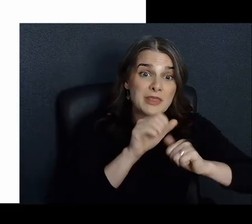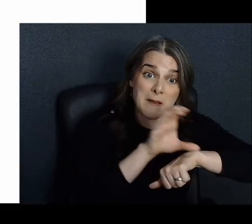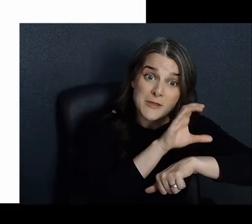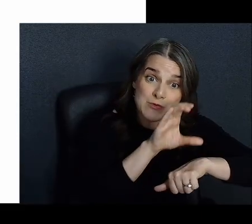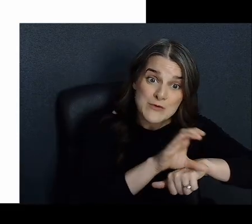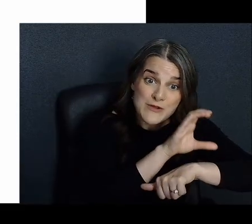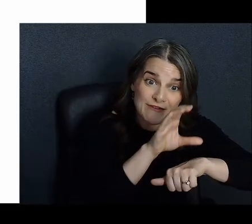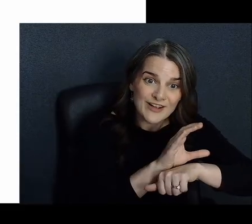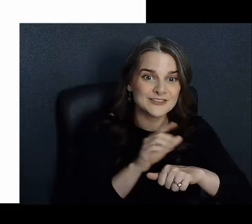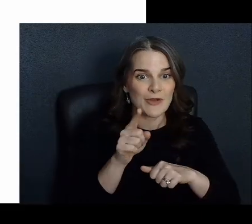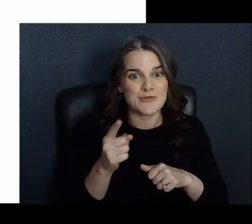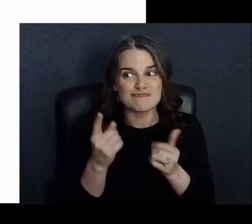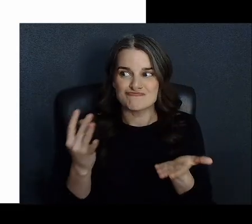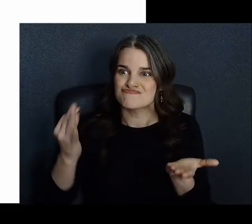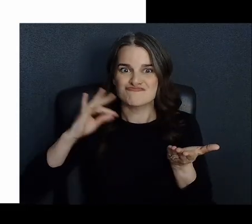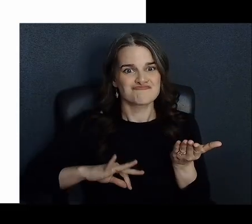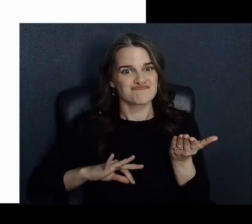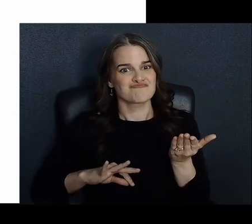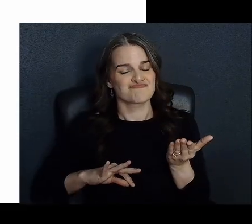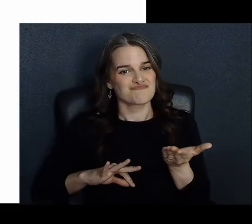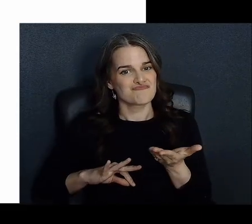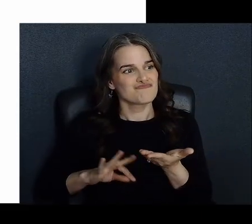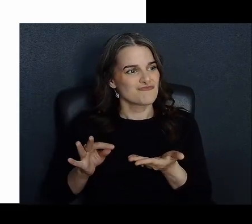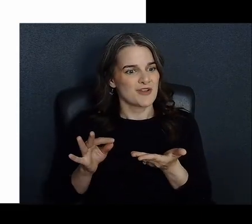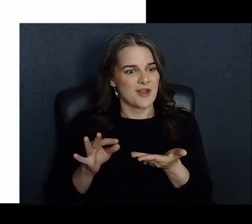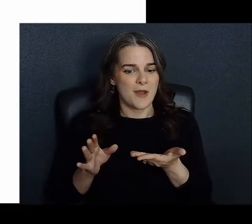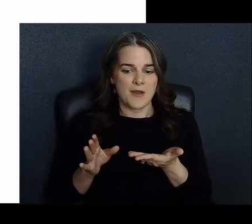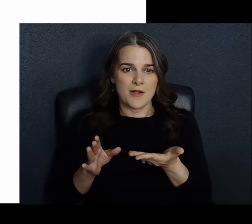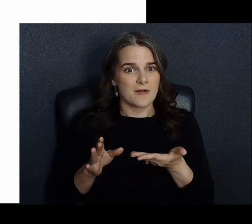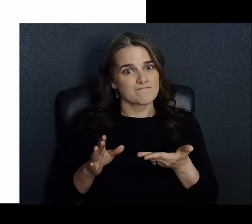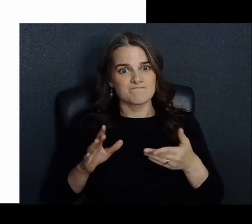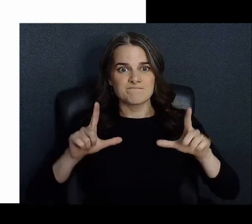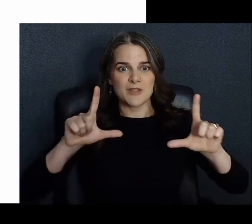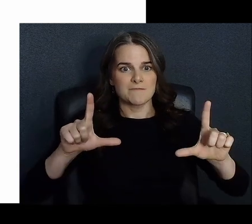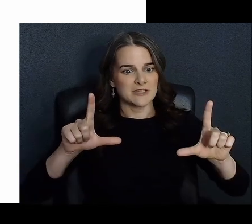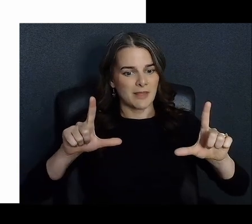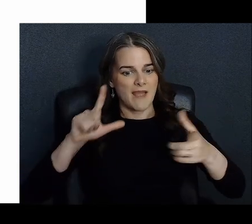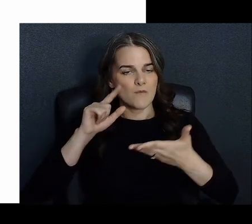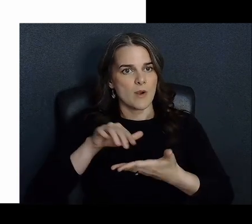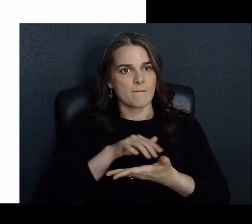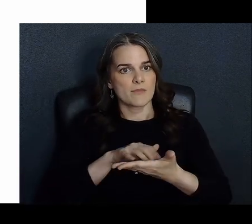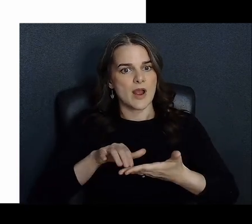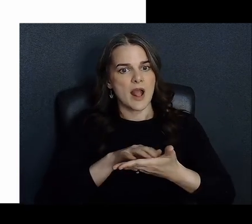the refreshable Braille display. You can follow the Braille along the line of text.